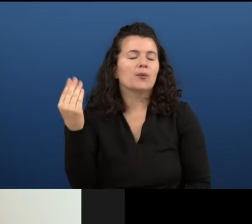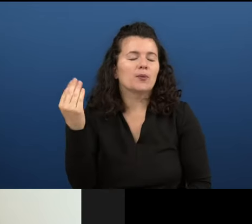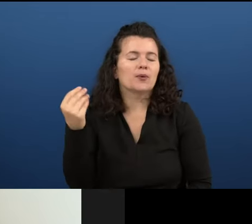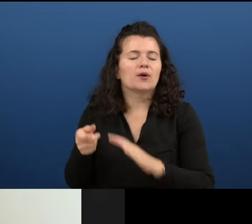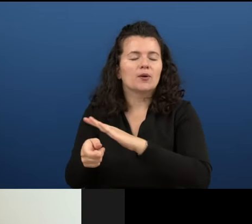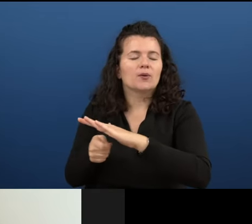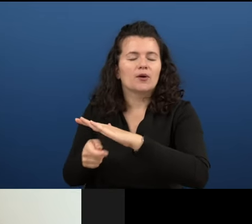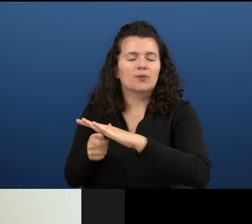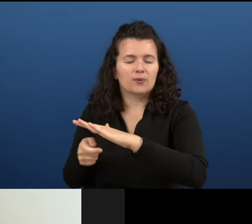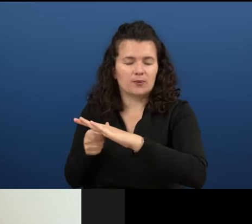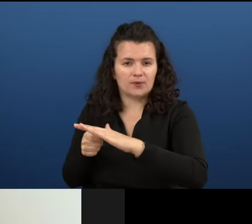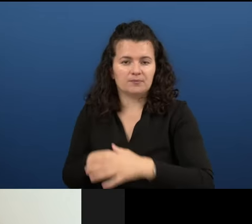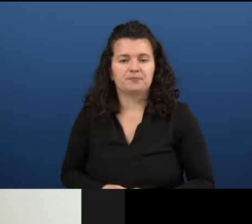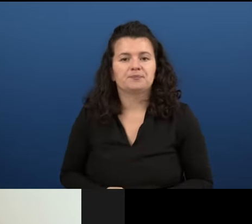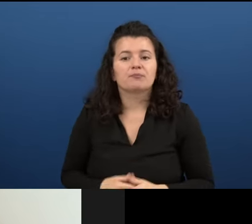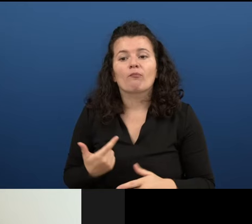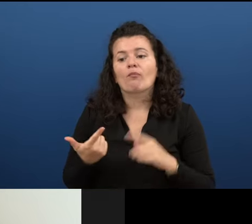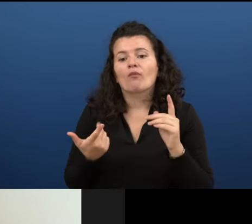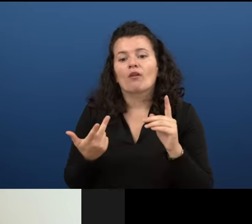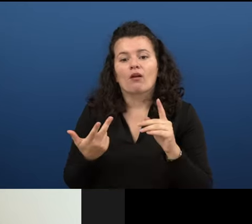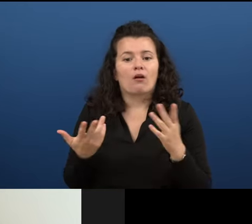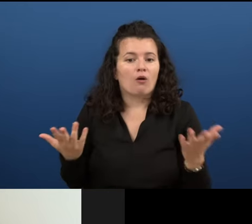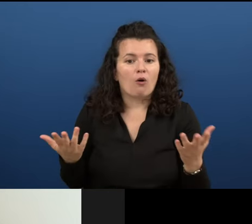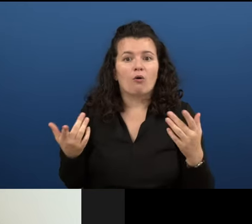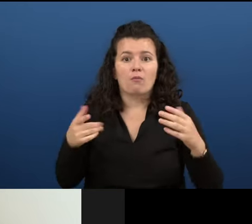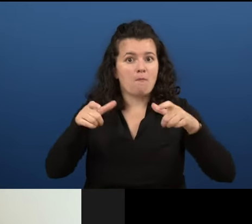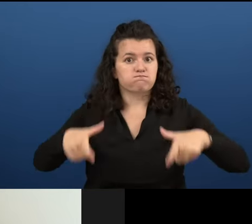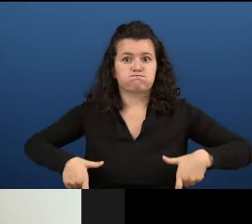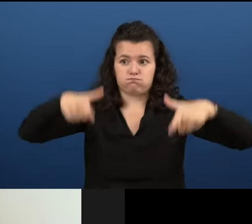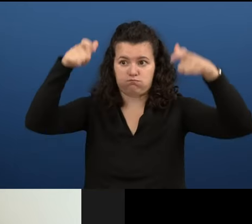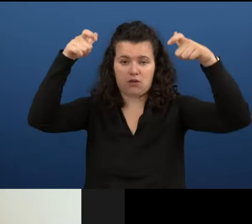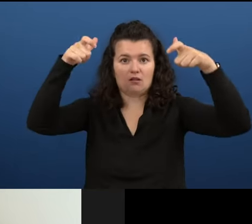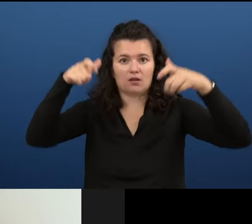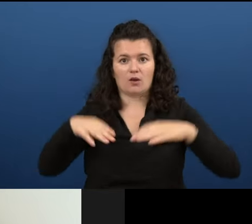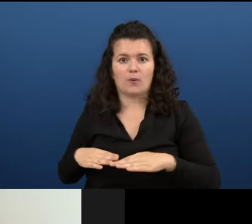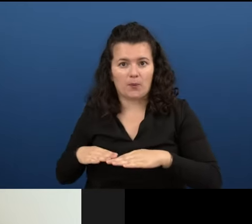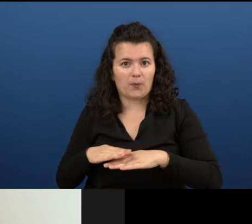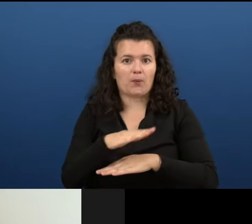10:47:24 We also have ensure that our building is accessible by having ground. We have voice